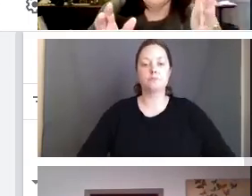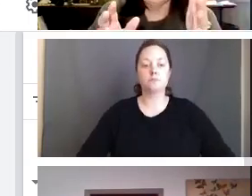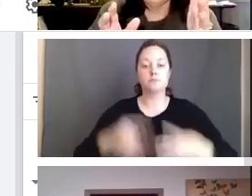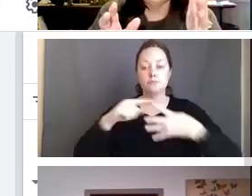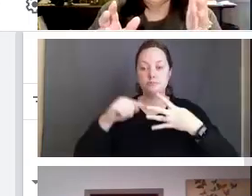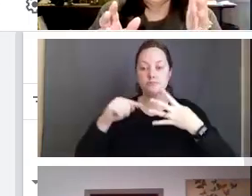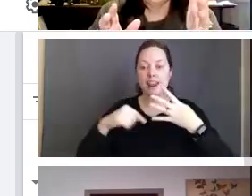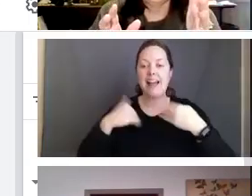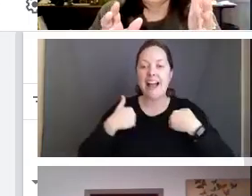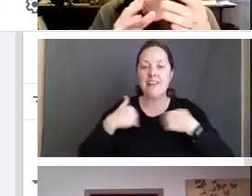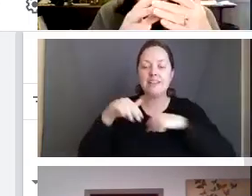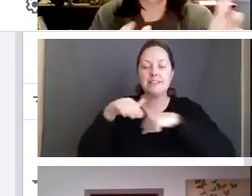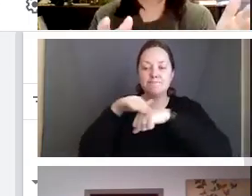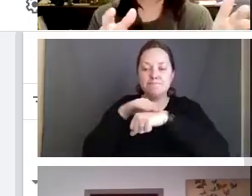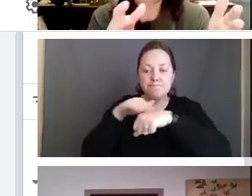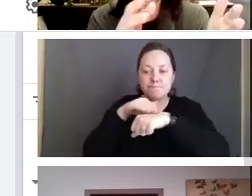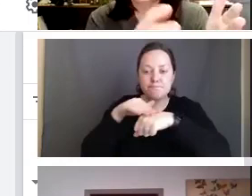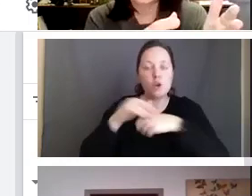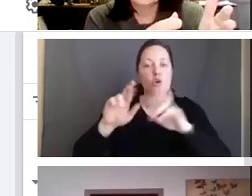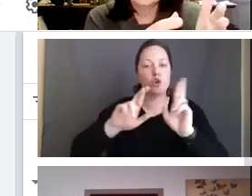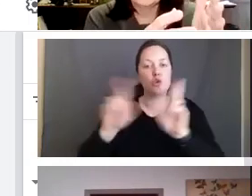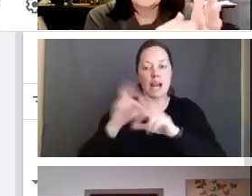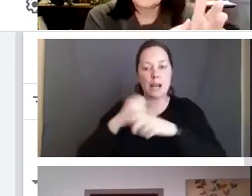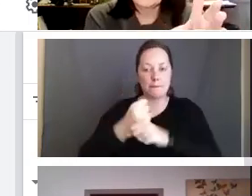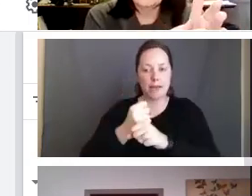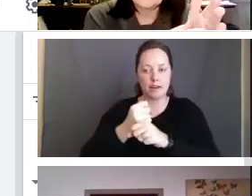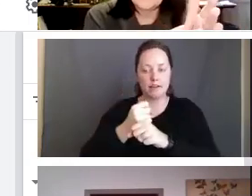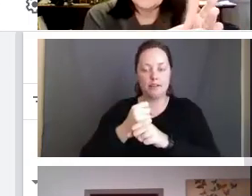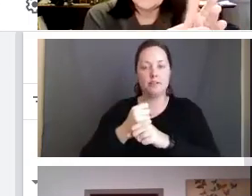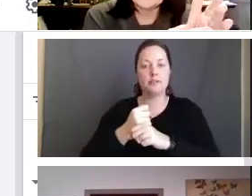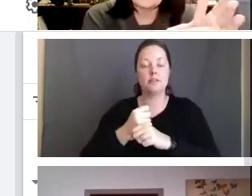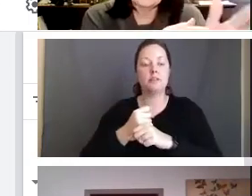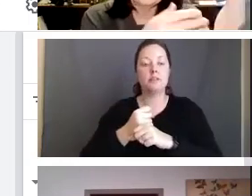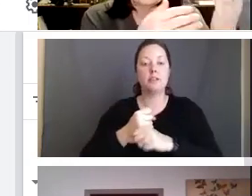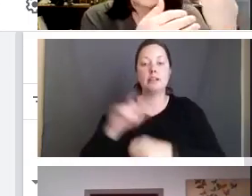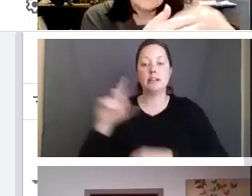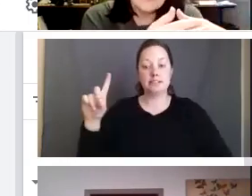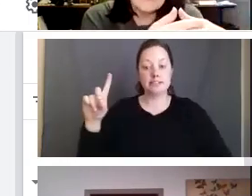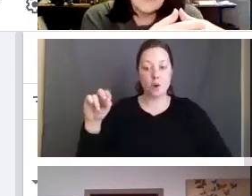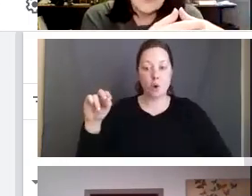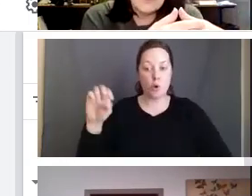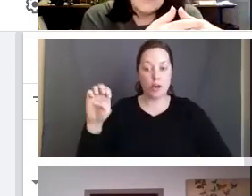Gives you a whole bunch of videos. Let's select that one just for fun.